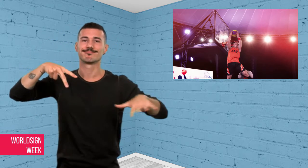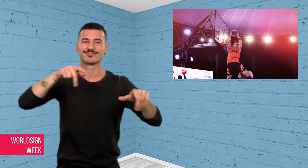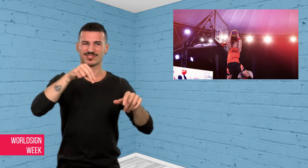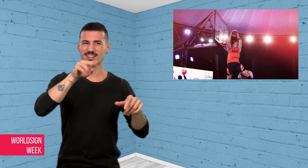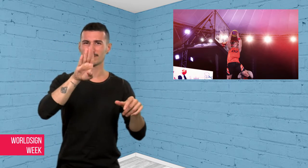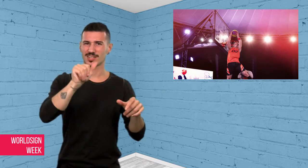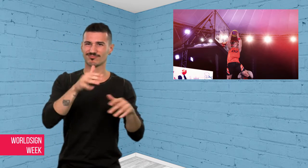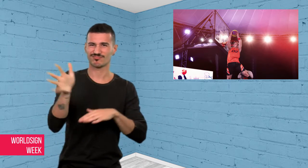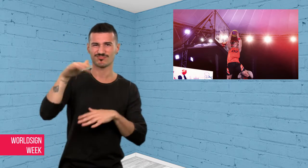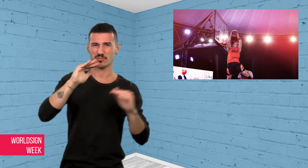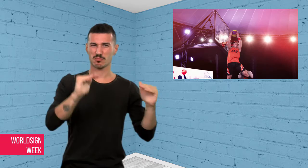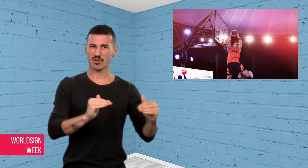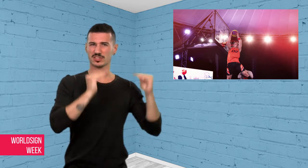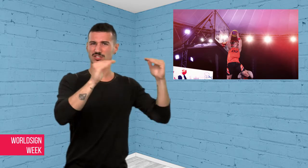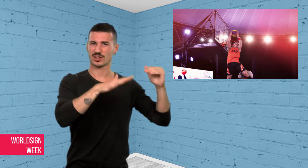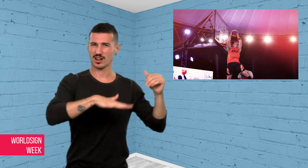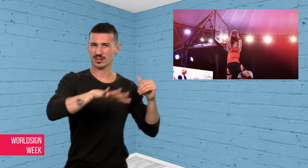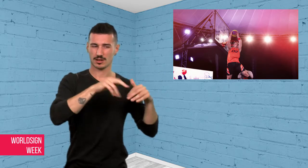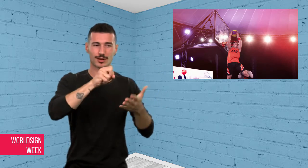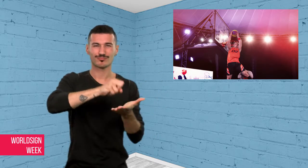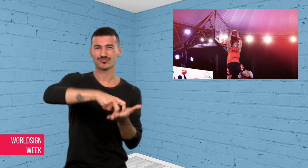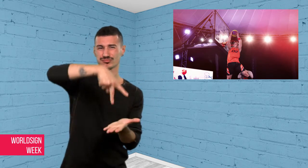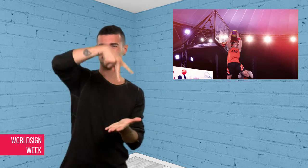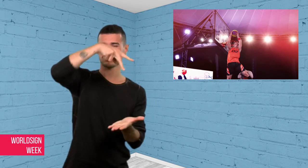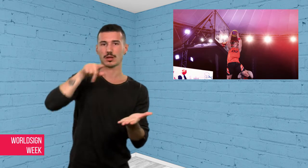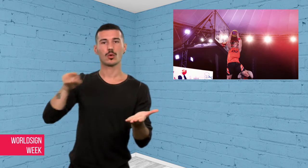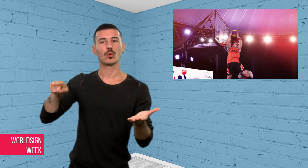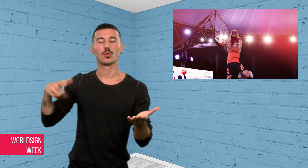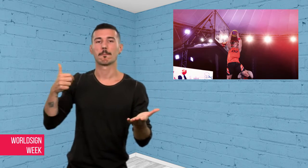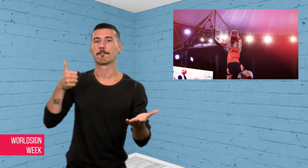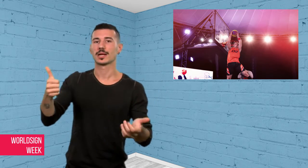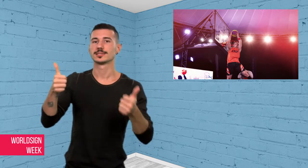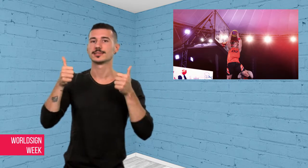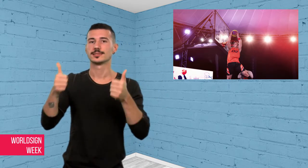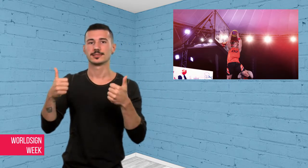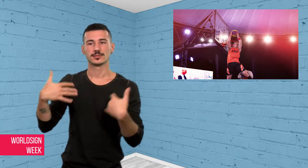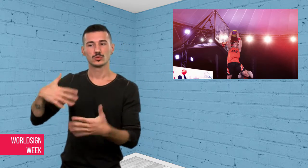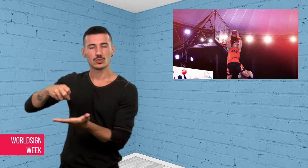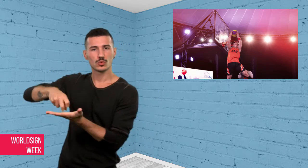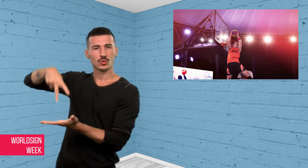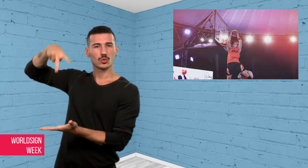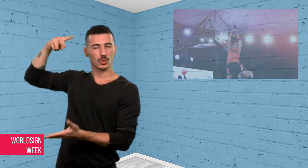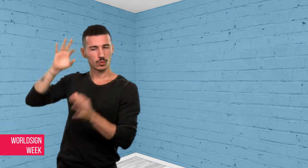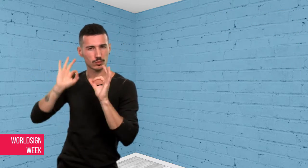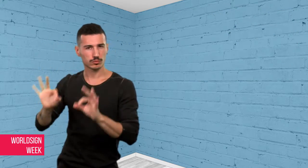His vertical is a half-a-foot higher than the